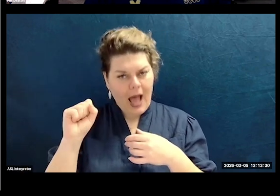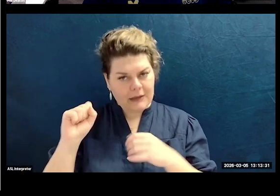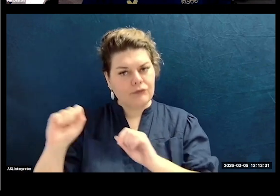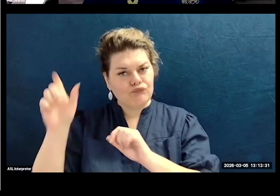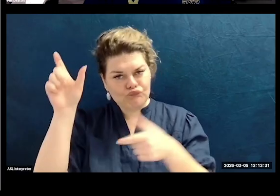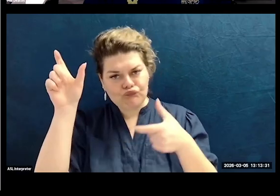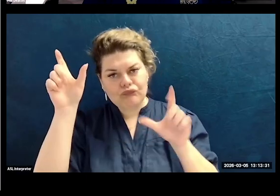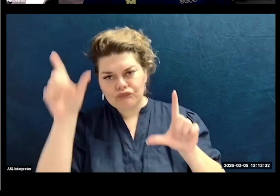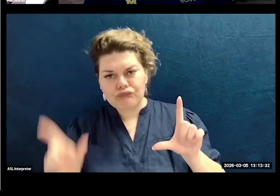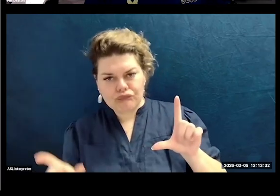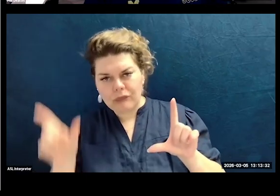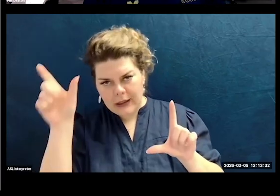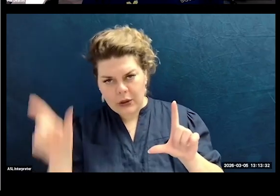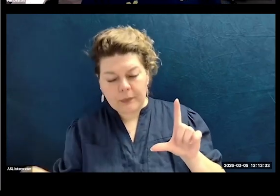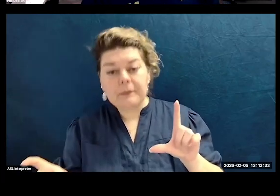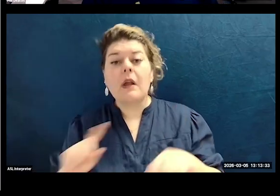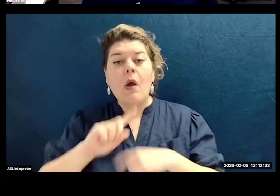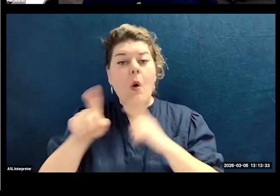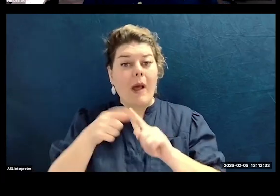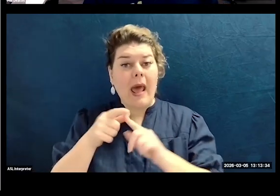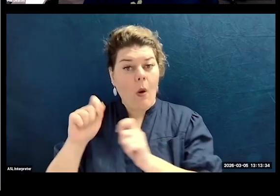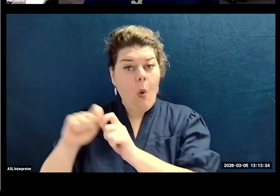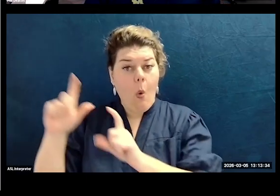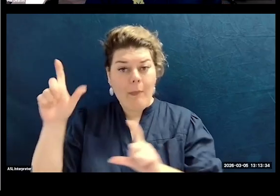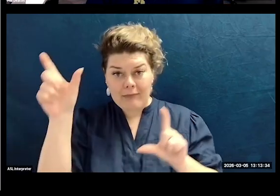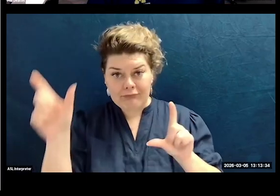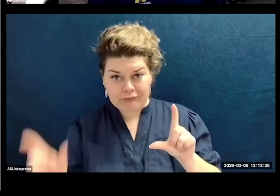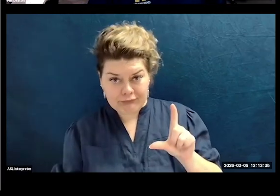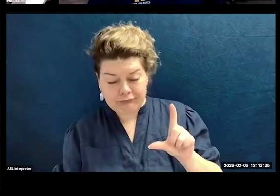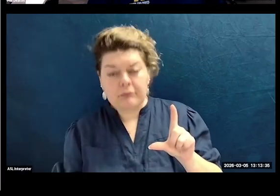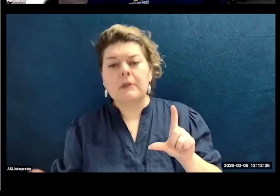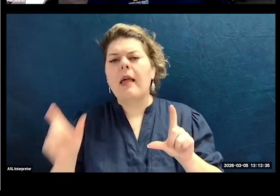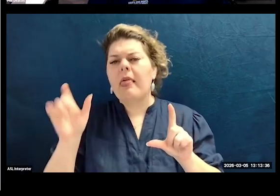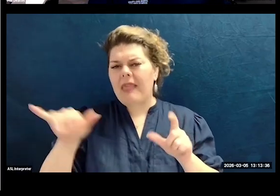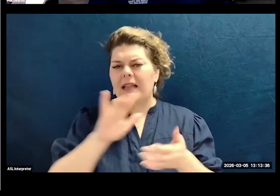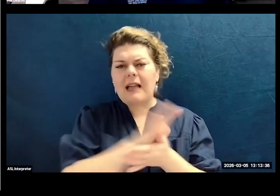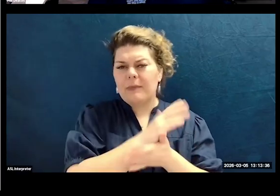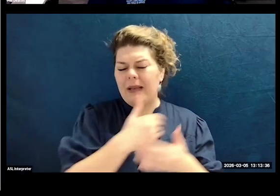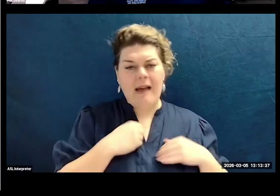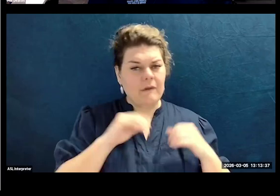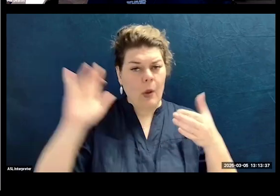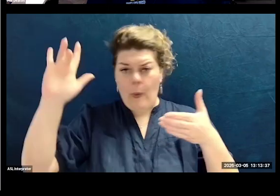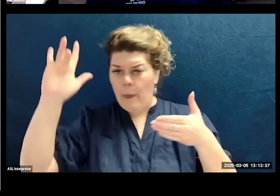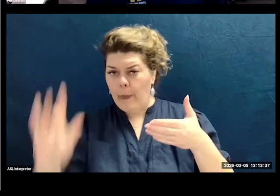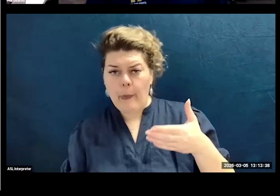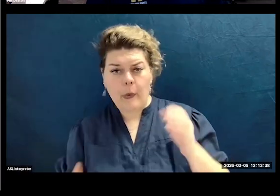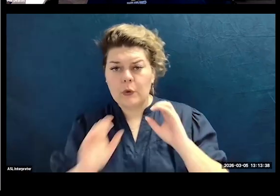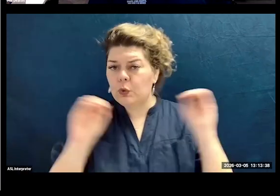Now, when I open this up, in this document right now we are dealing with a document that has no tags available.